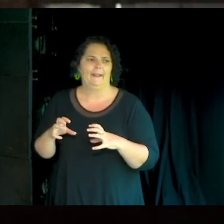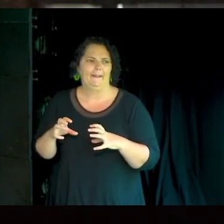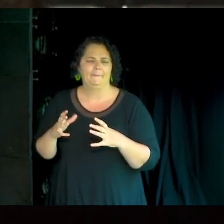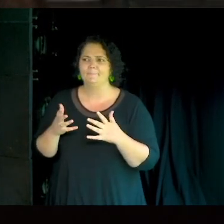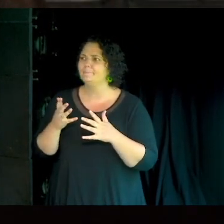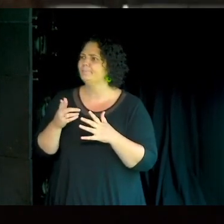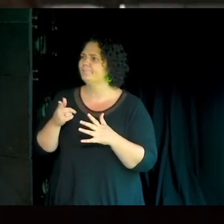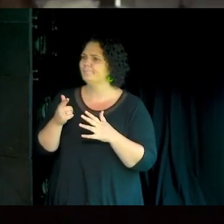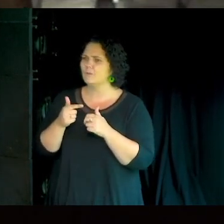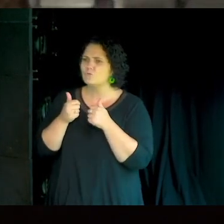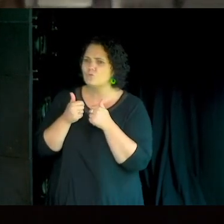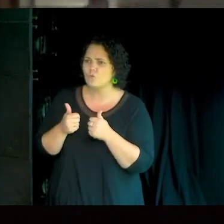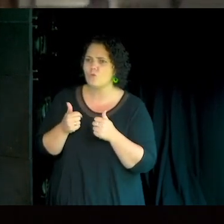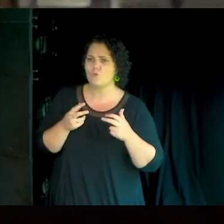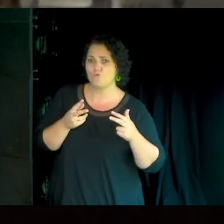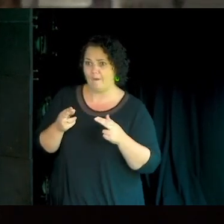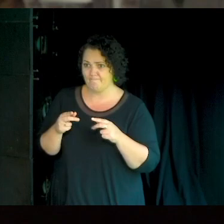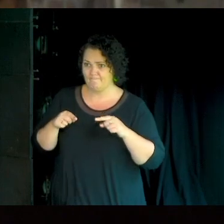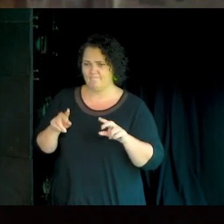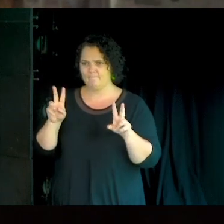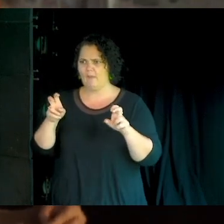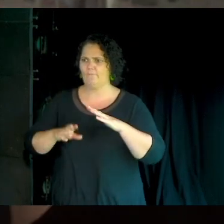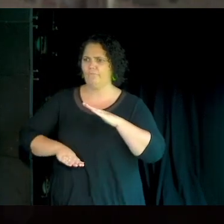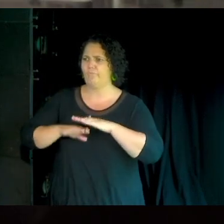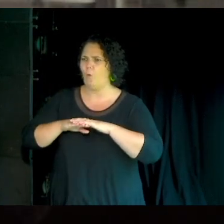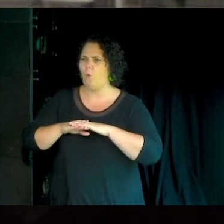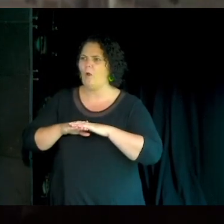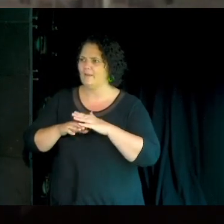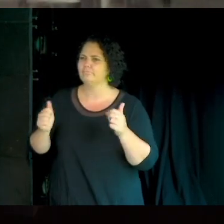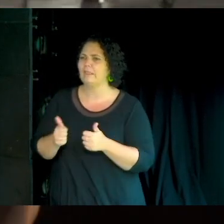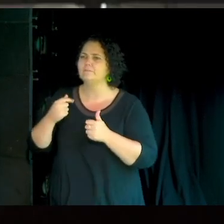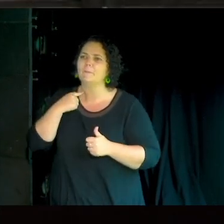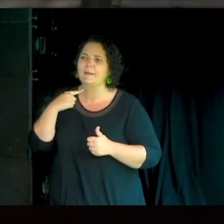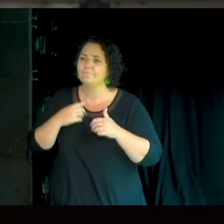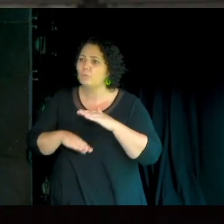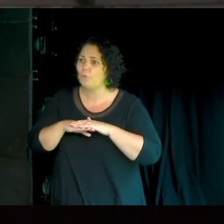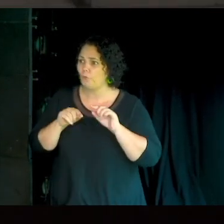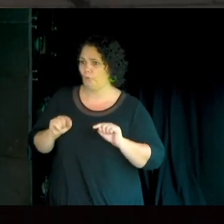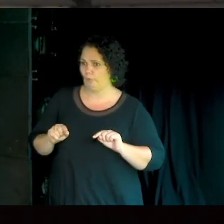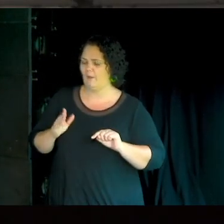good crab and full crab we call it full of meat normally the shell is harder it's all the crab we